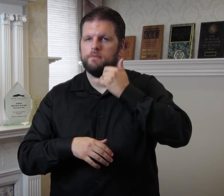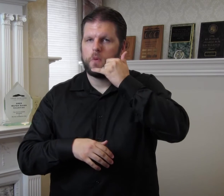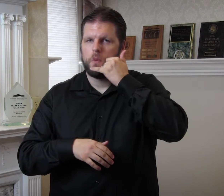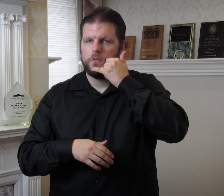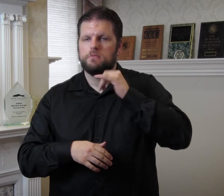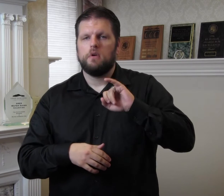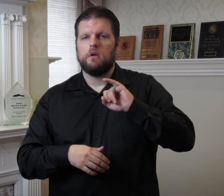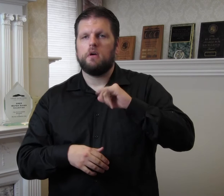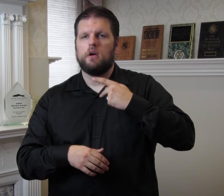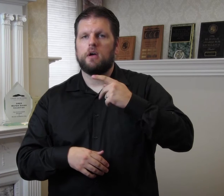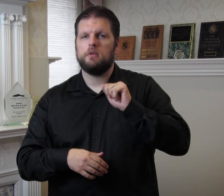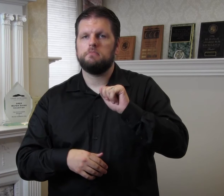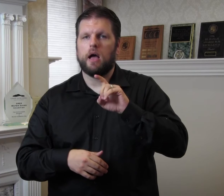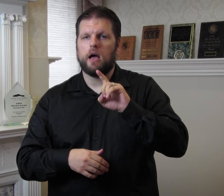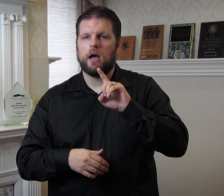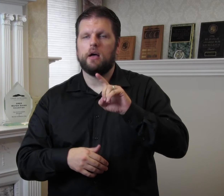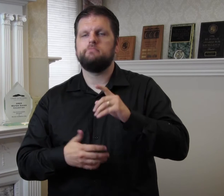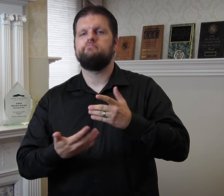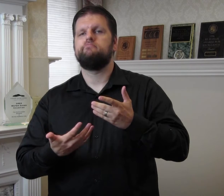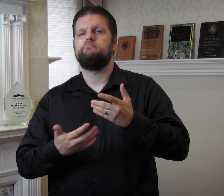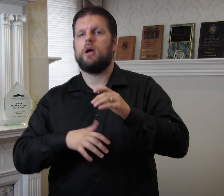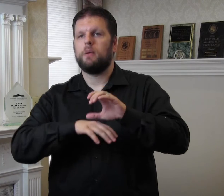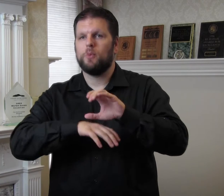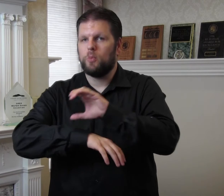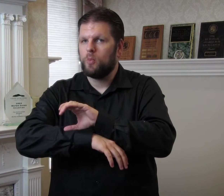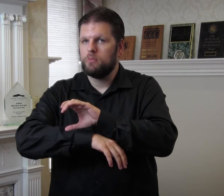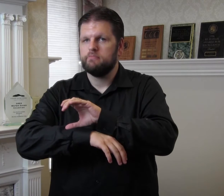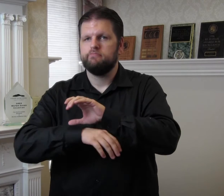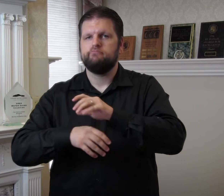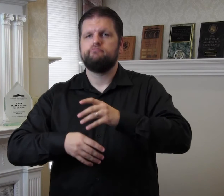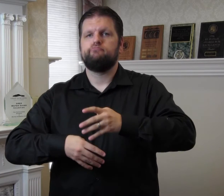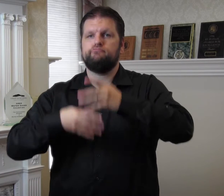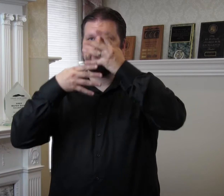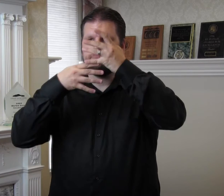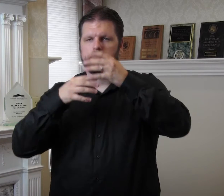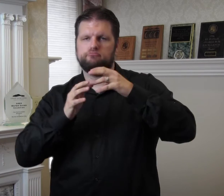on my phone or iPad or computer.